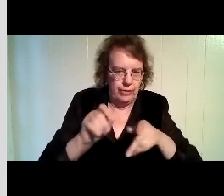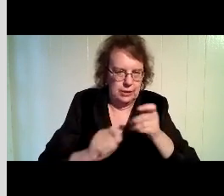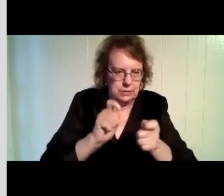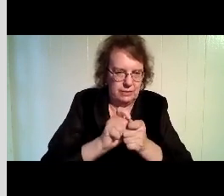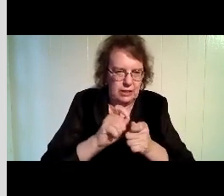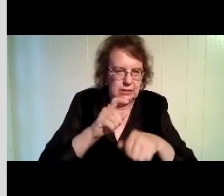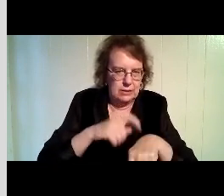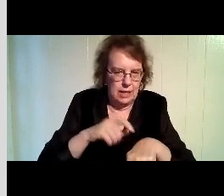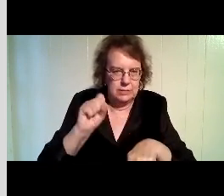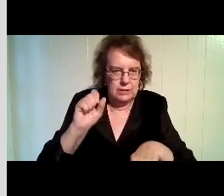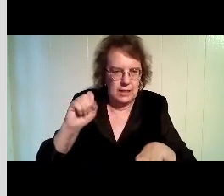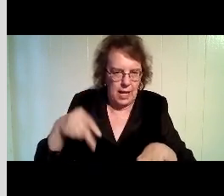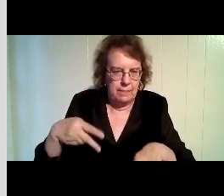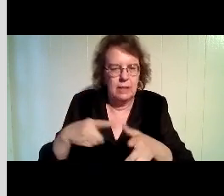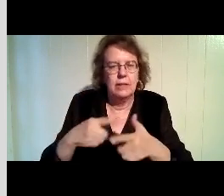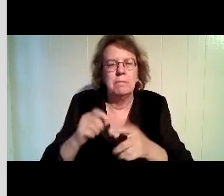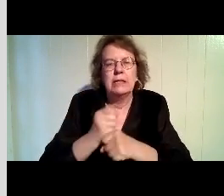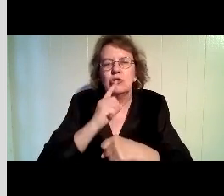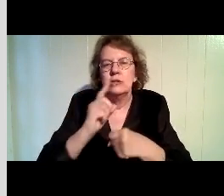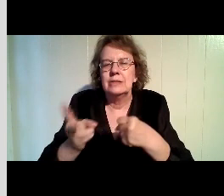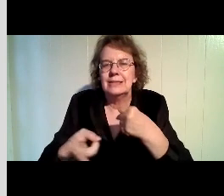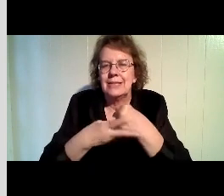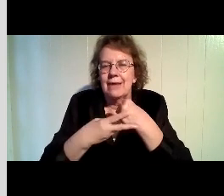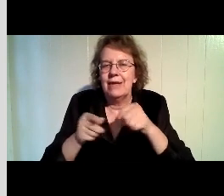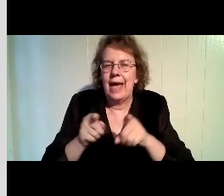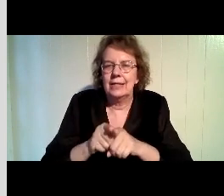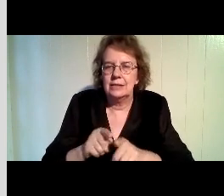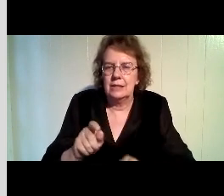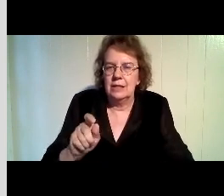Then you make sure to save the file as a dot VTT file.